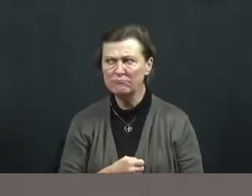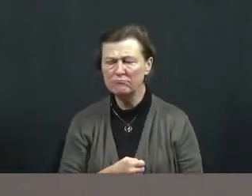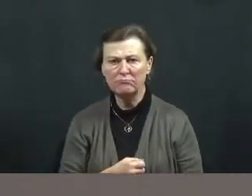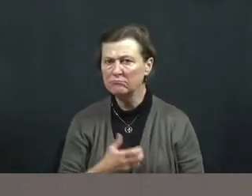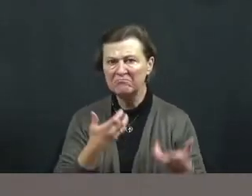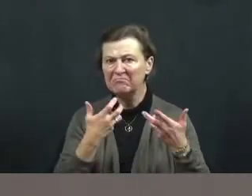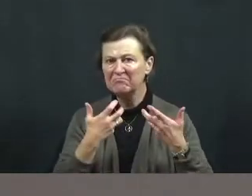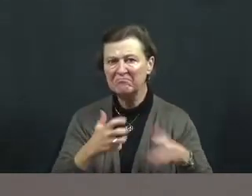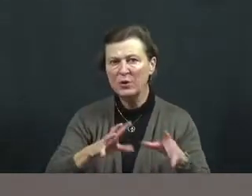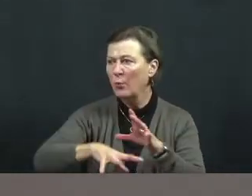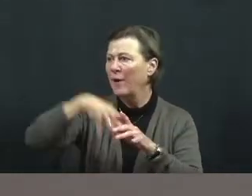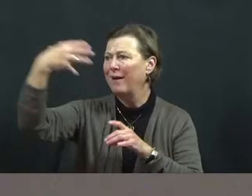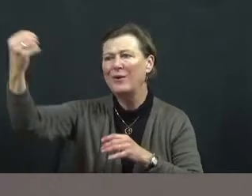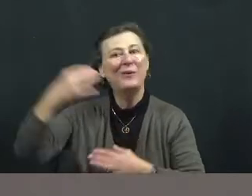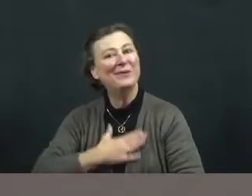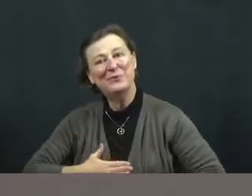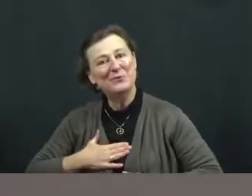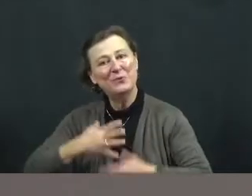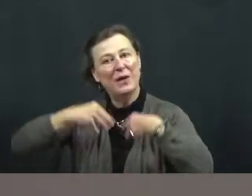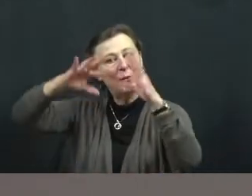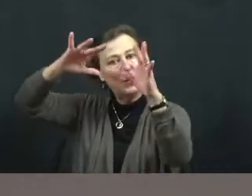the snow, the last few days.